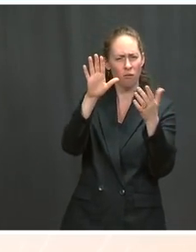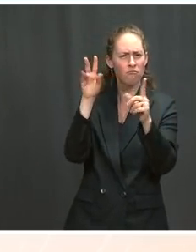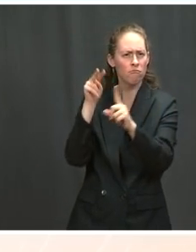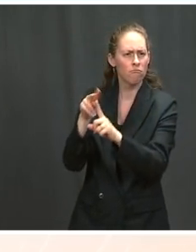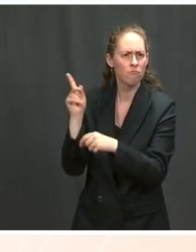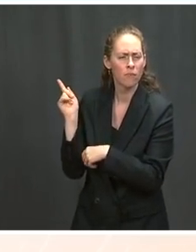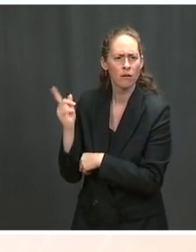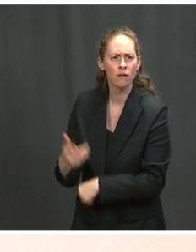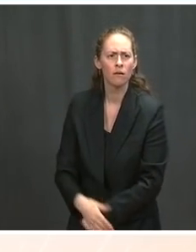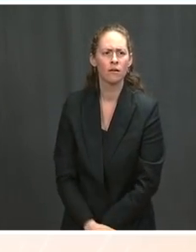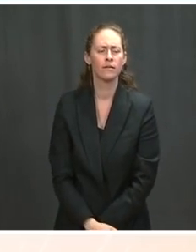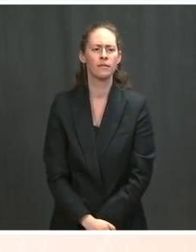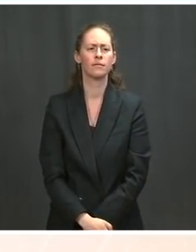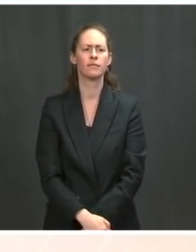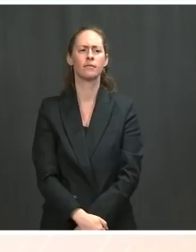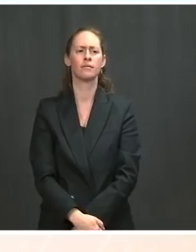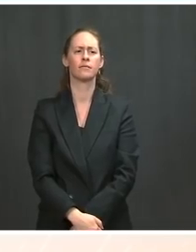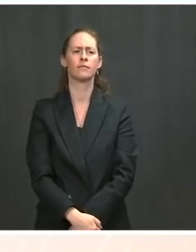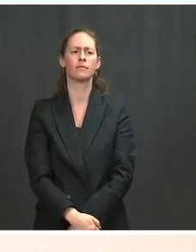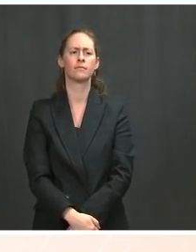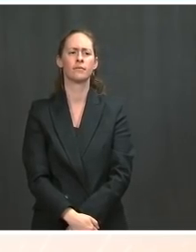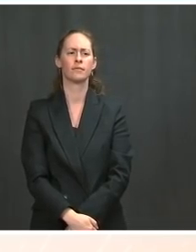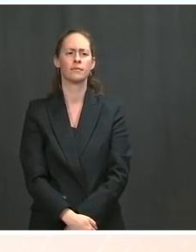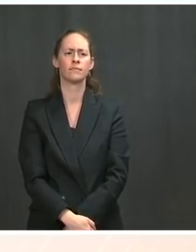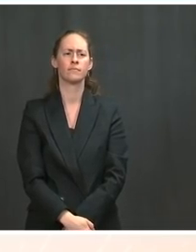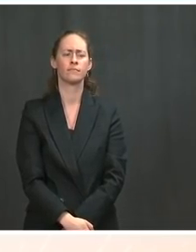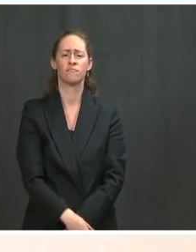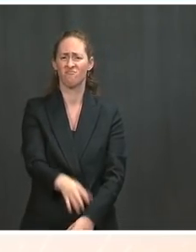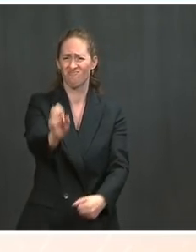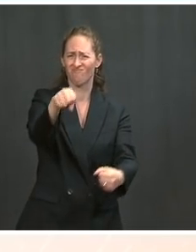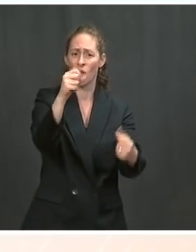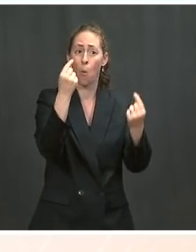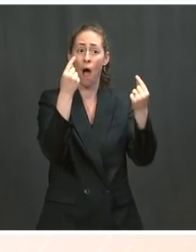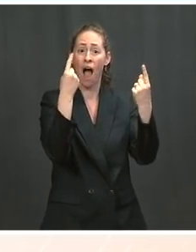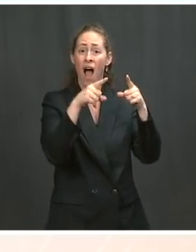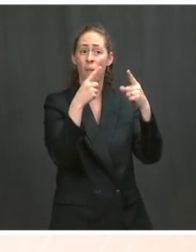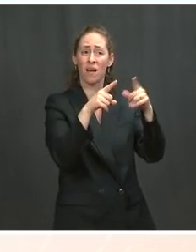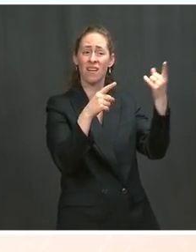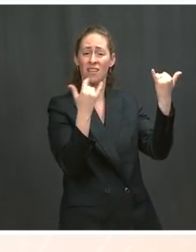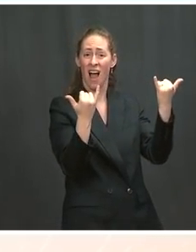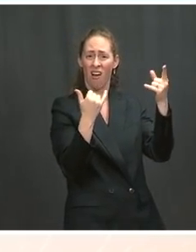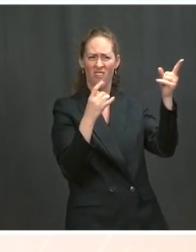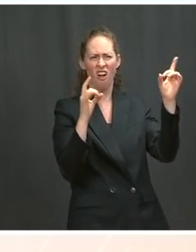Let me be very clear: It is a tragedy for the loss of any life -- a civilian, a child --